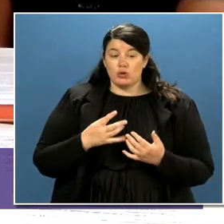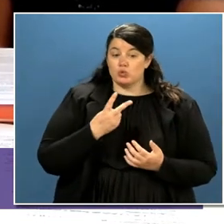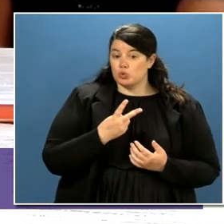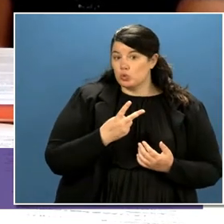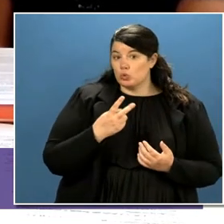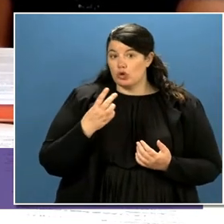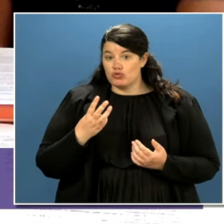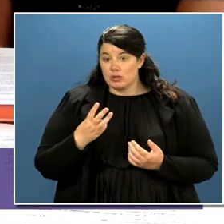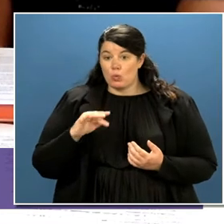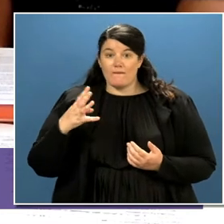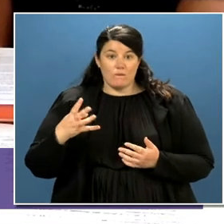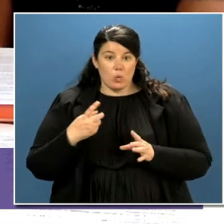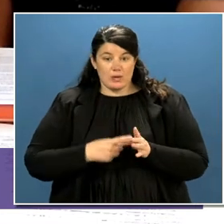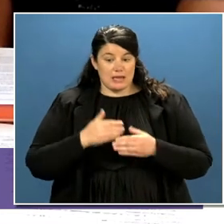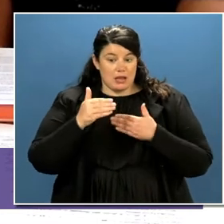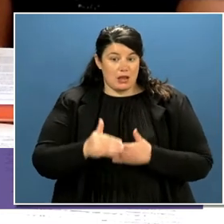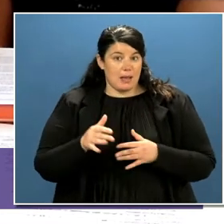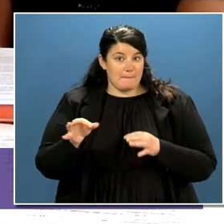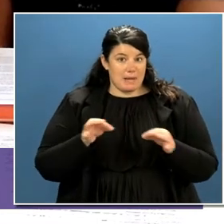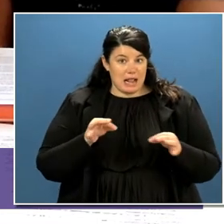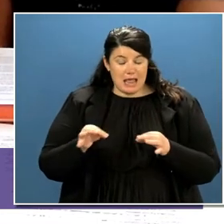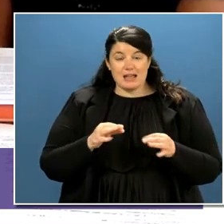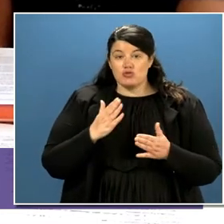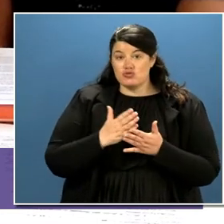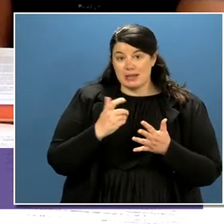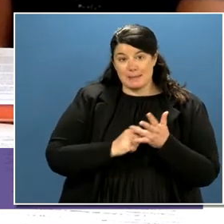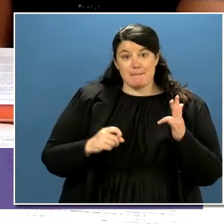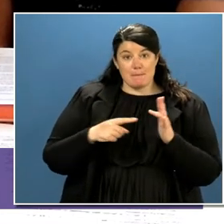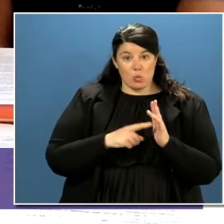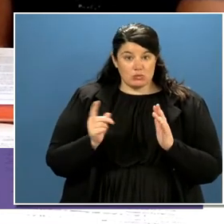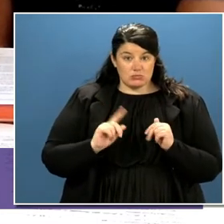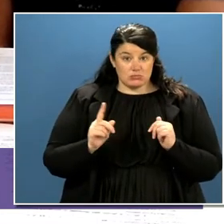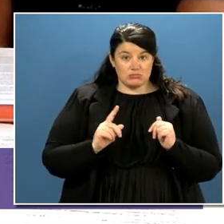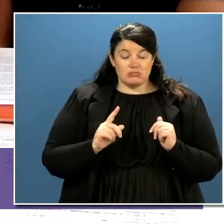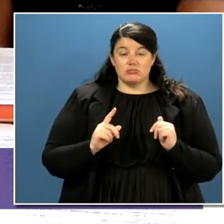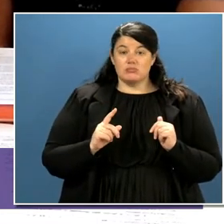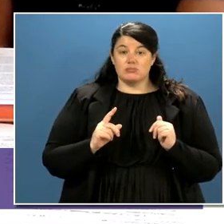years of the plan, it is really important to both bring - -- engage